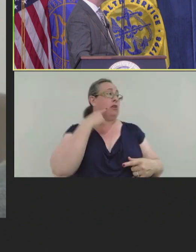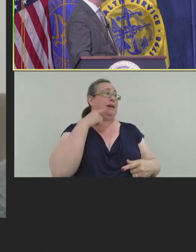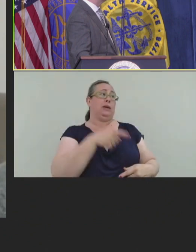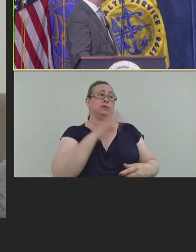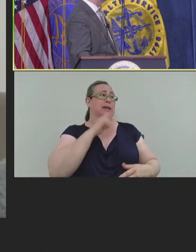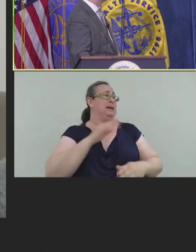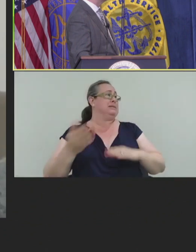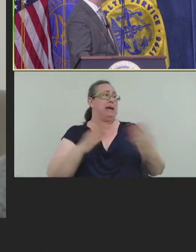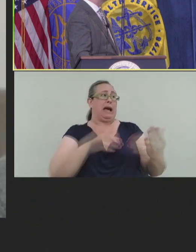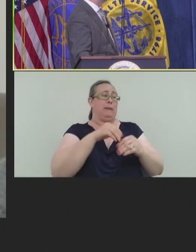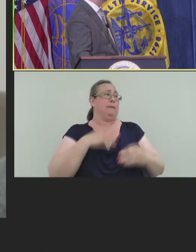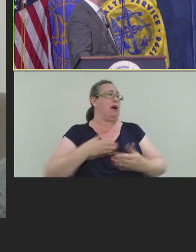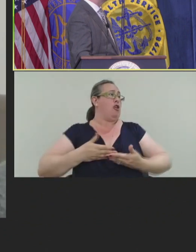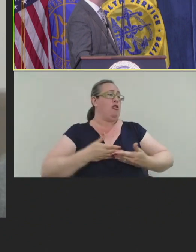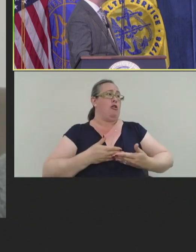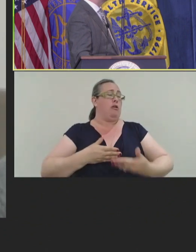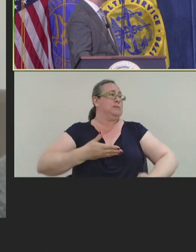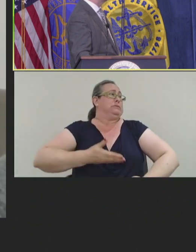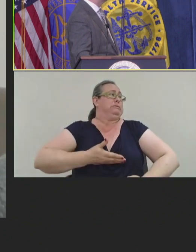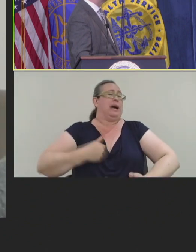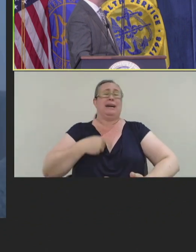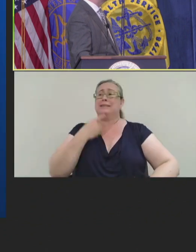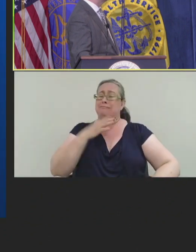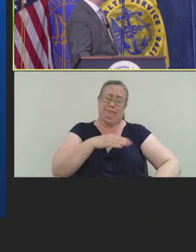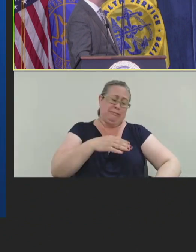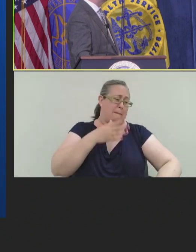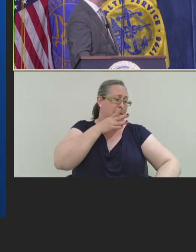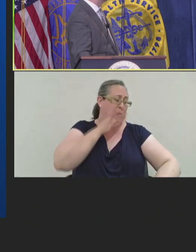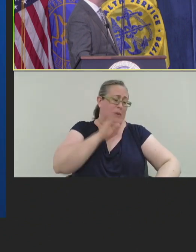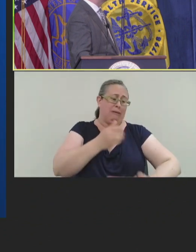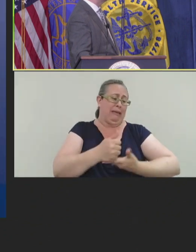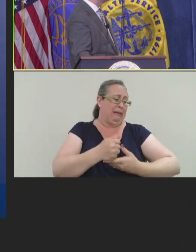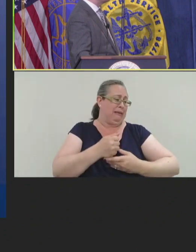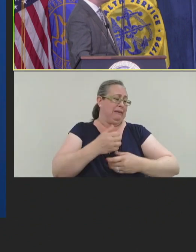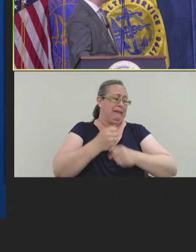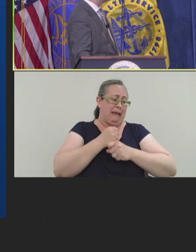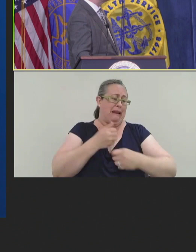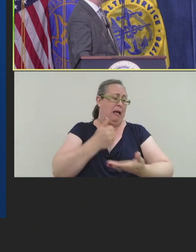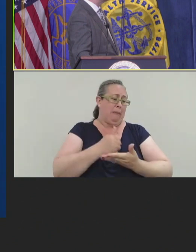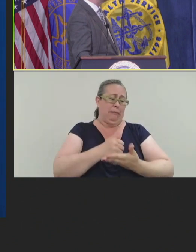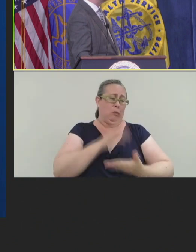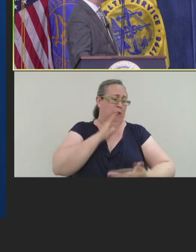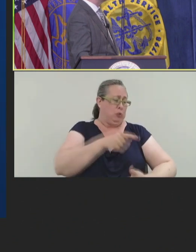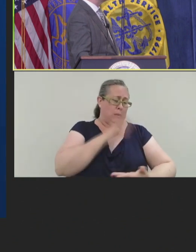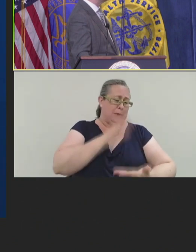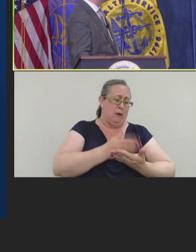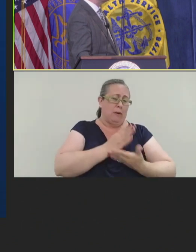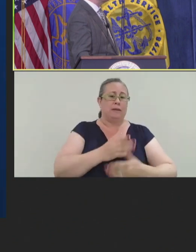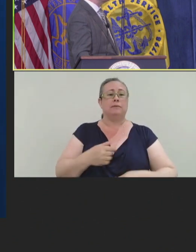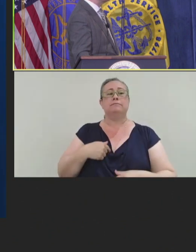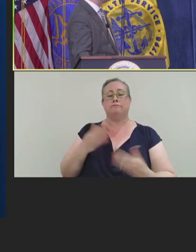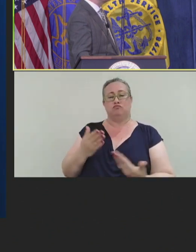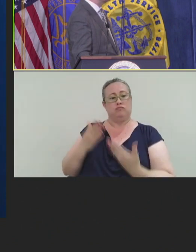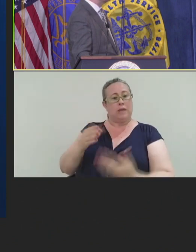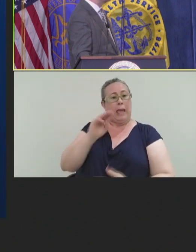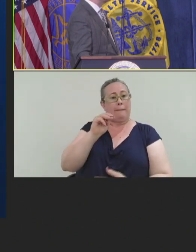kept telling him that mommy's getting help, and you're going to be okay. Ravi Baichwal: The CDC recommends that children get two doses of the MMR vaccine,